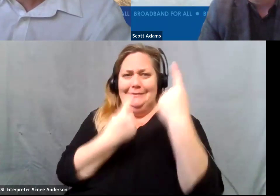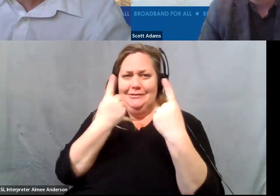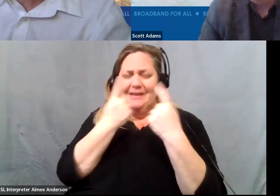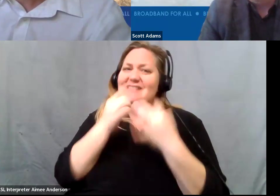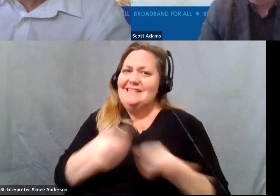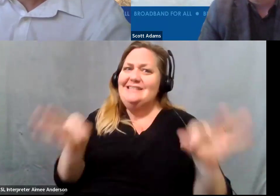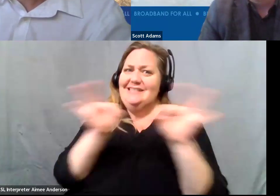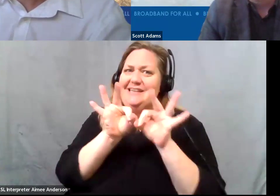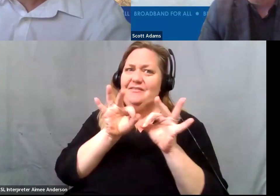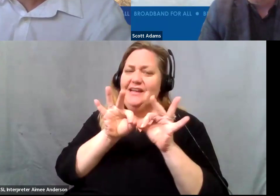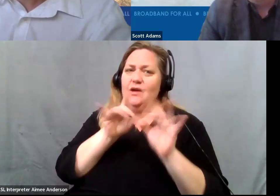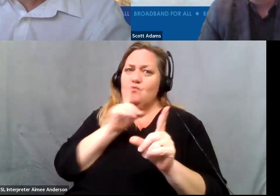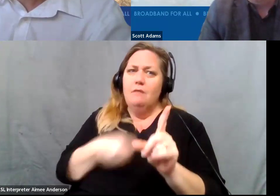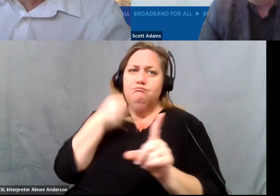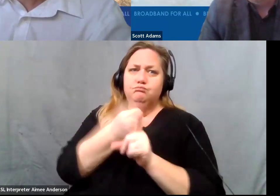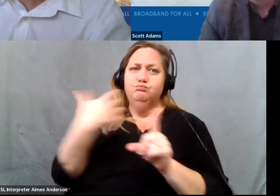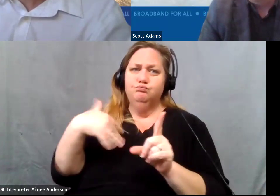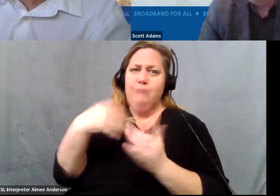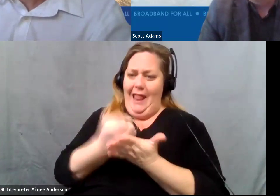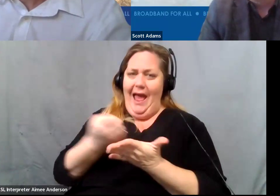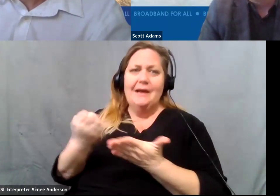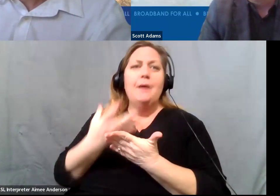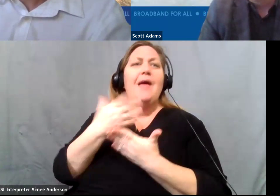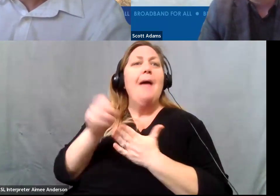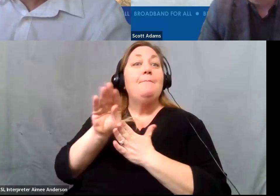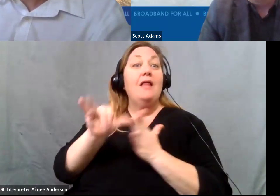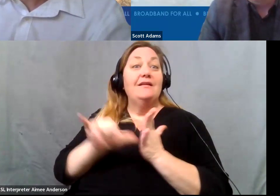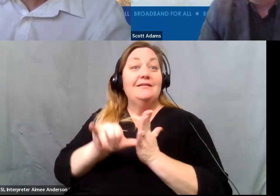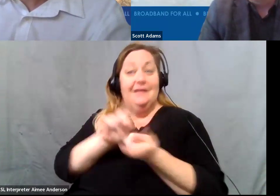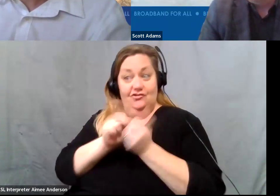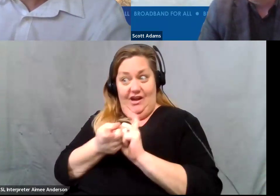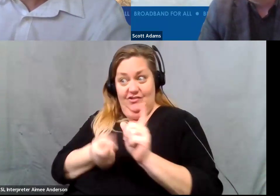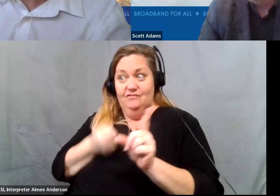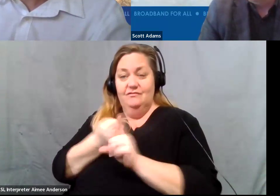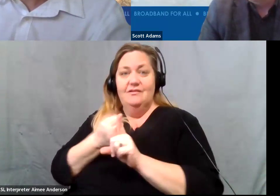shilling impact that the economic and policy change is having and important who's really